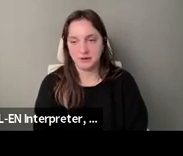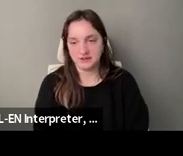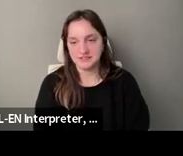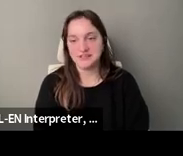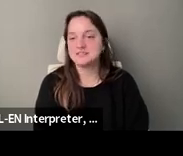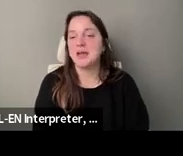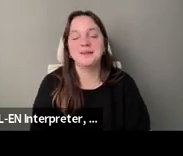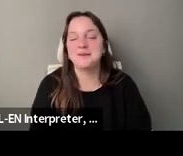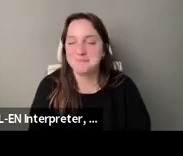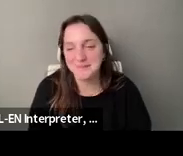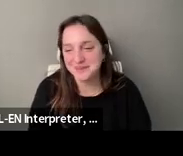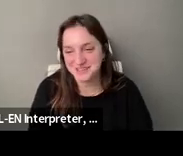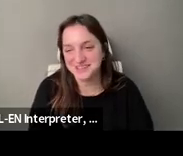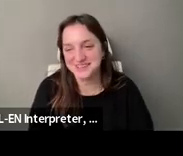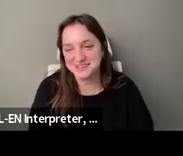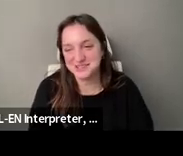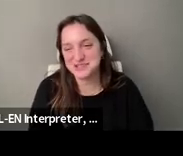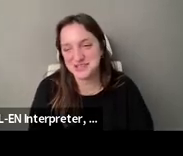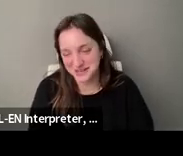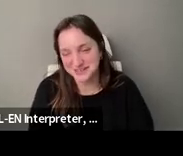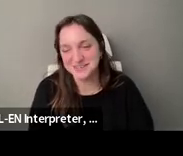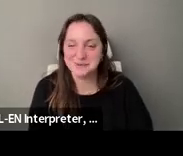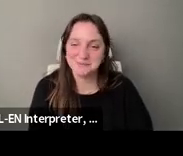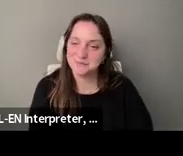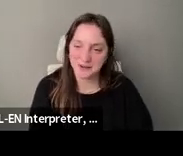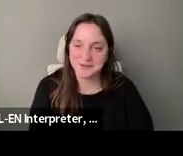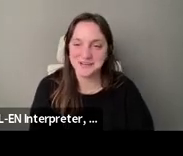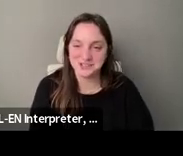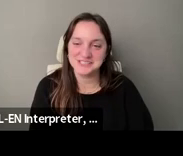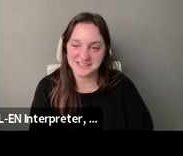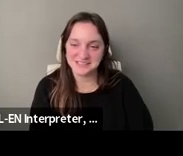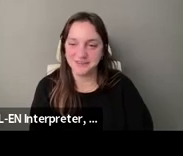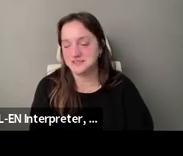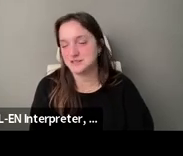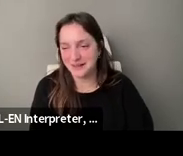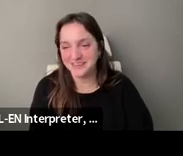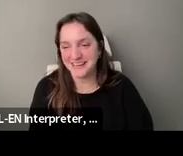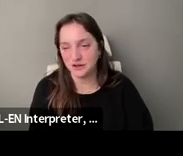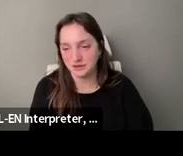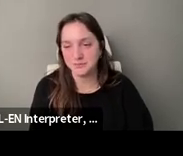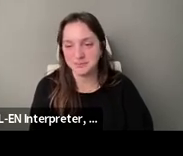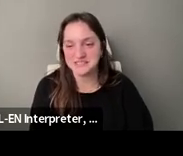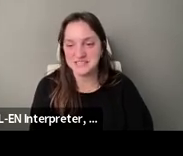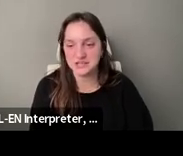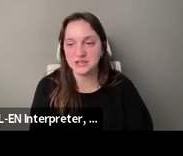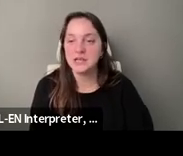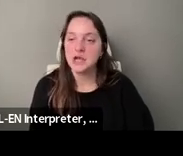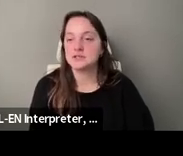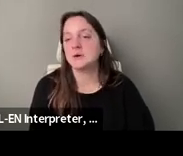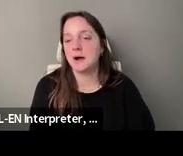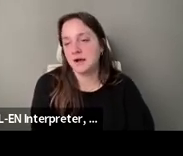Pamela shared recommendations to this effect as well in her presentation, so I'm, in a way,